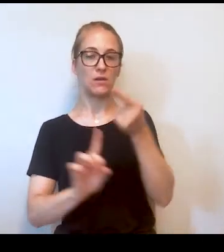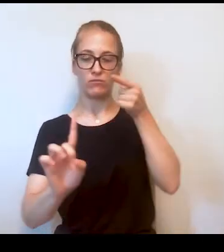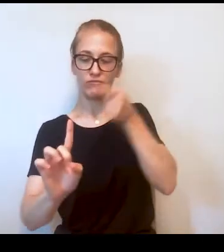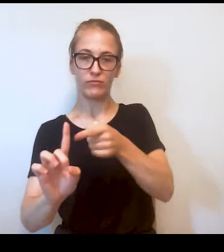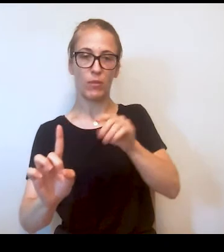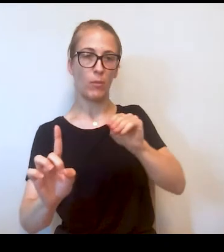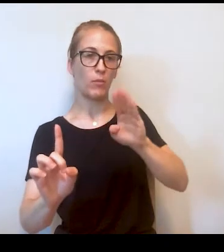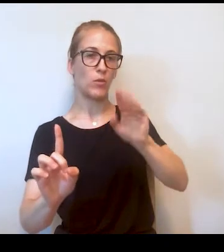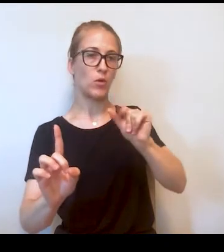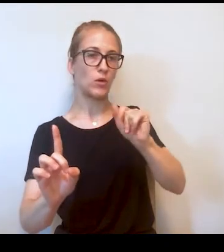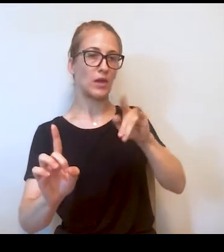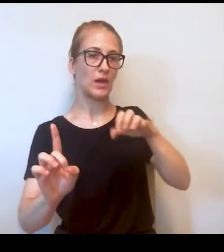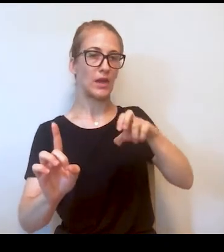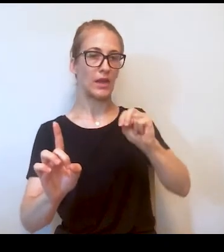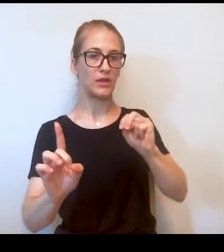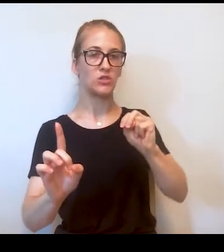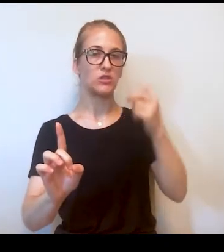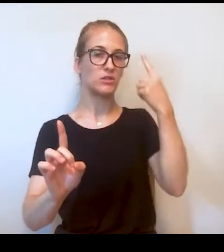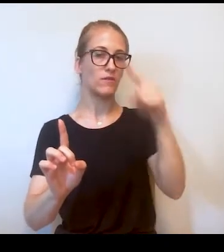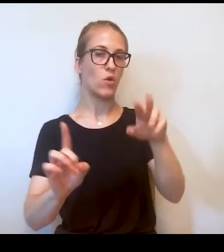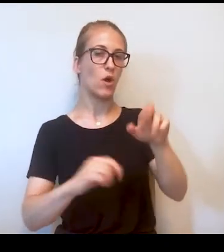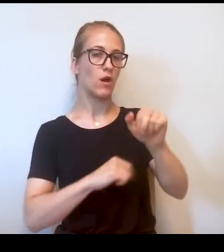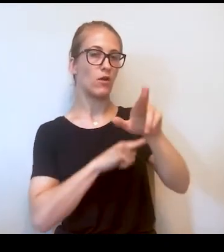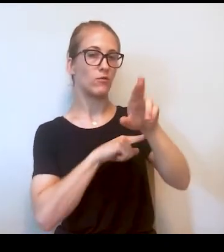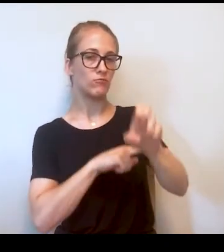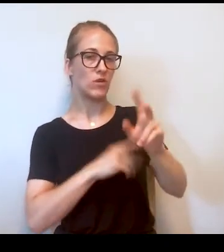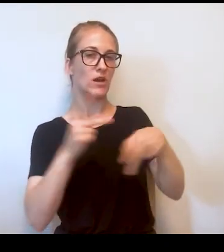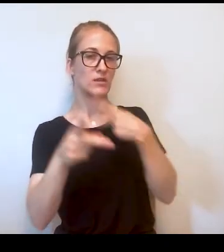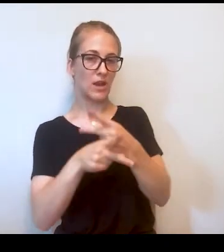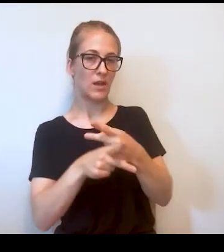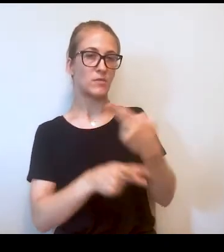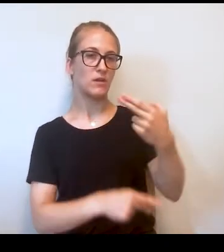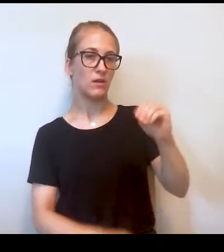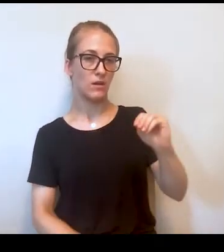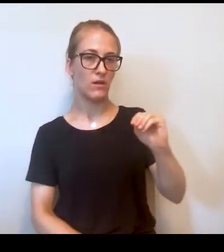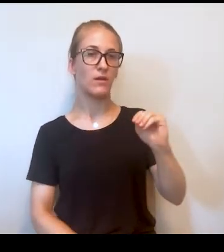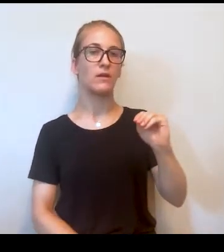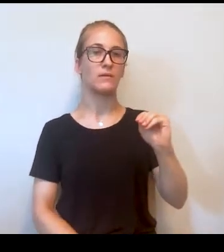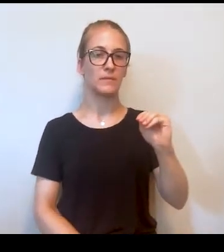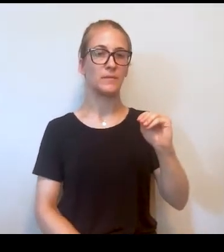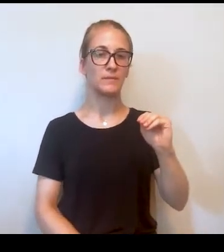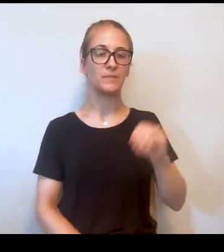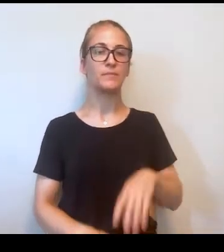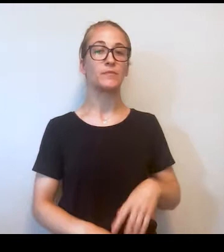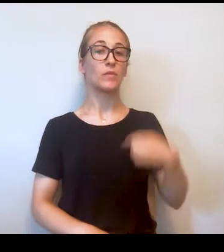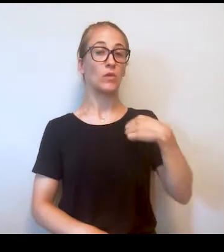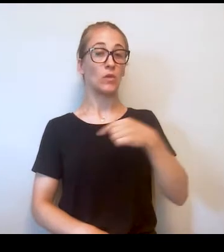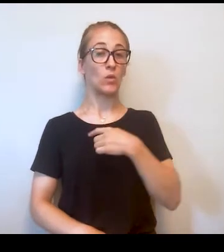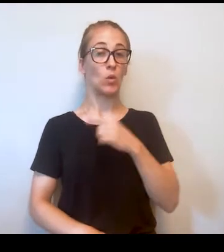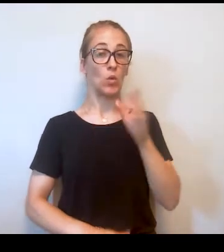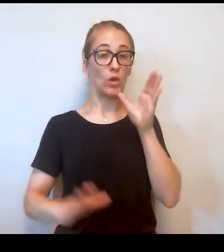for the rarer types of hypermobile conditions. The ones that we primarily work with and experience